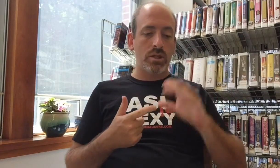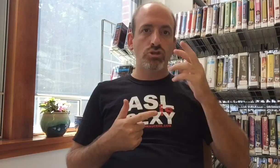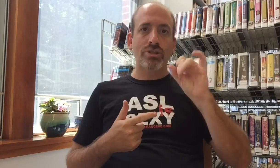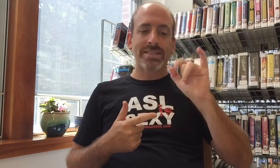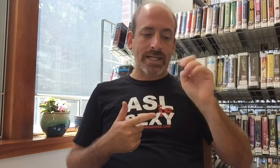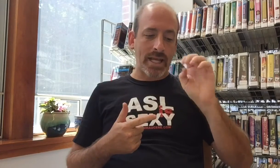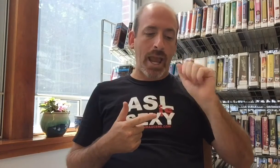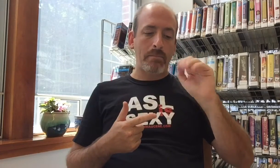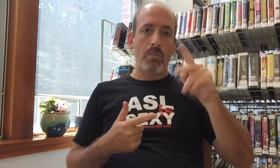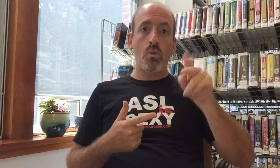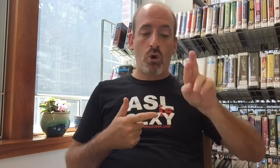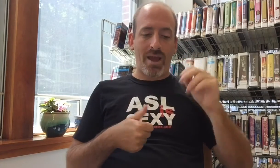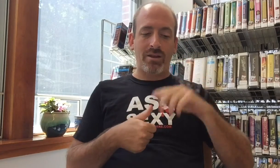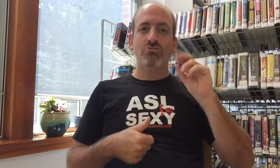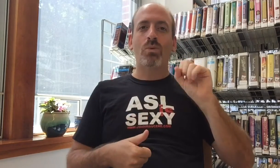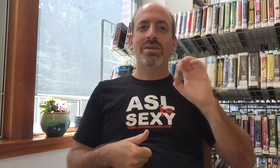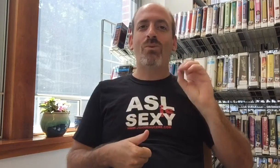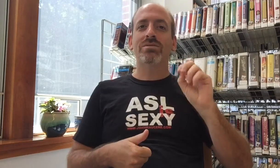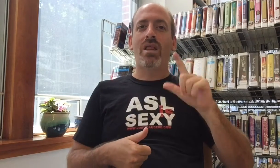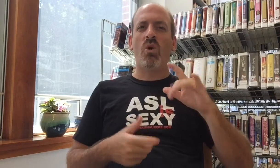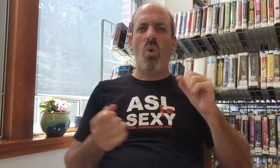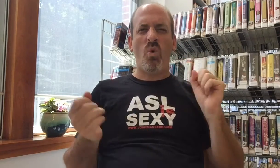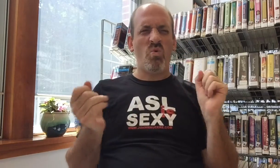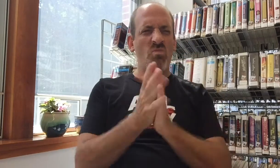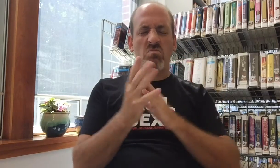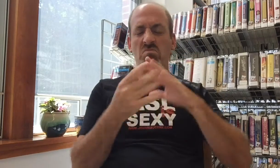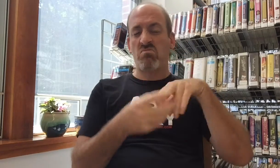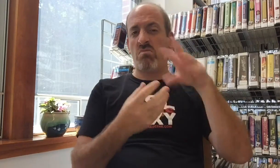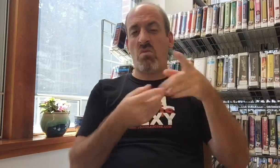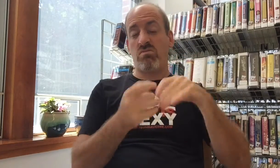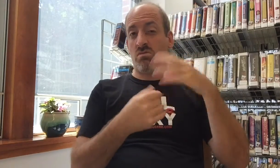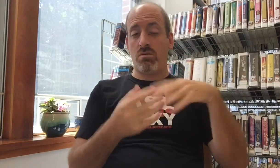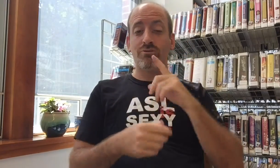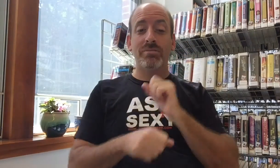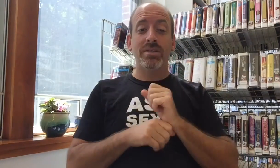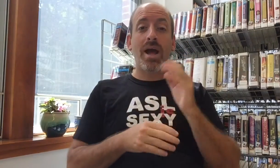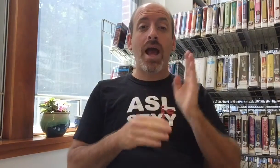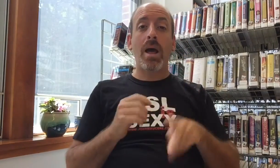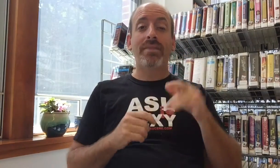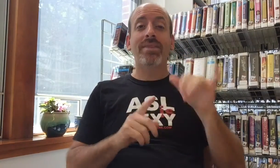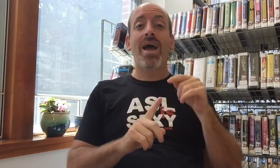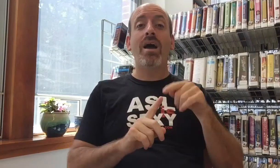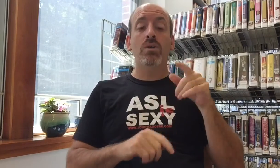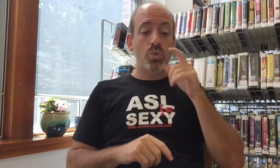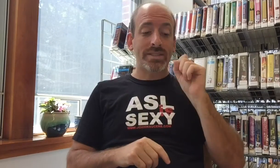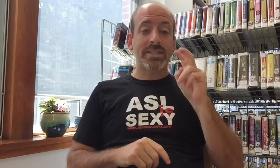Christine Amampour, and Rosie O'Donnell. It turns out, that congressman who fueled the turmoil ended